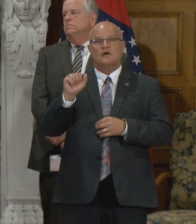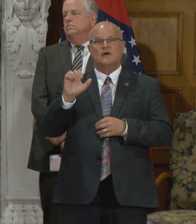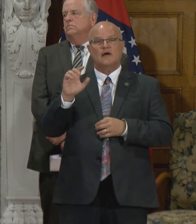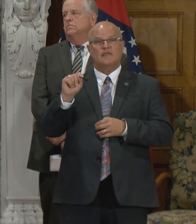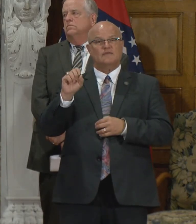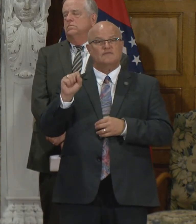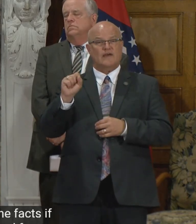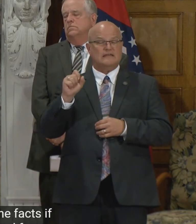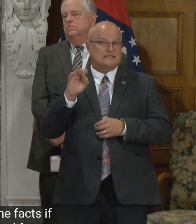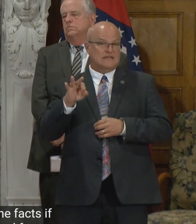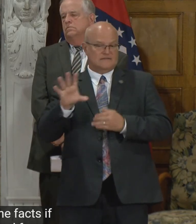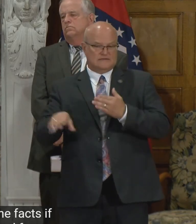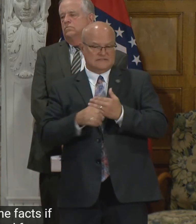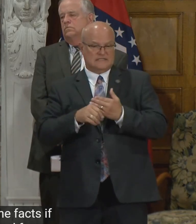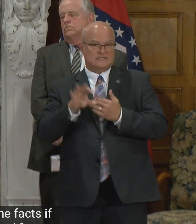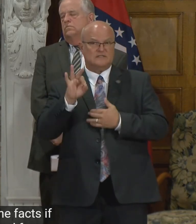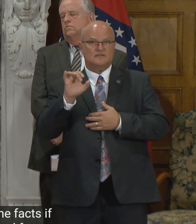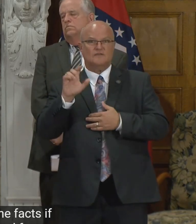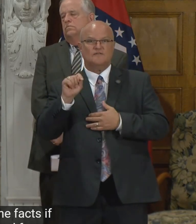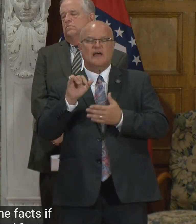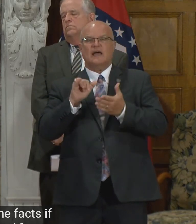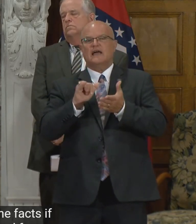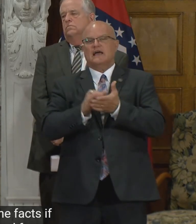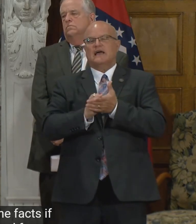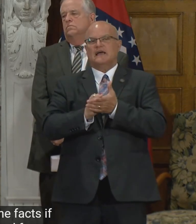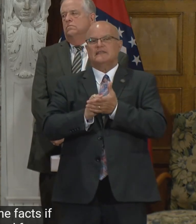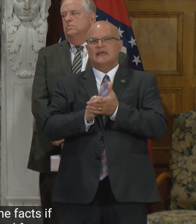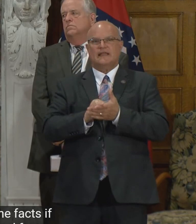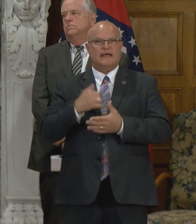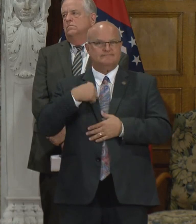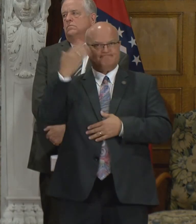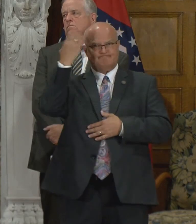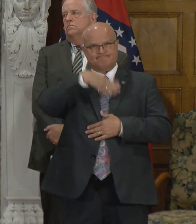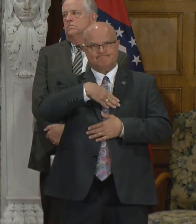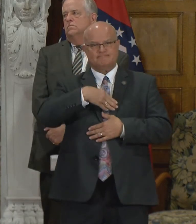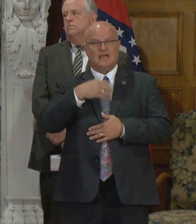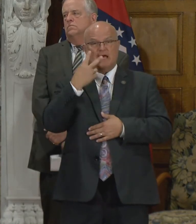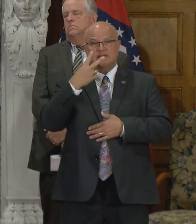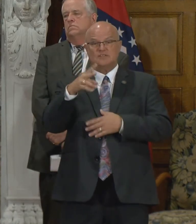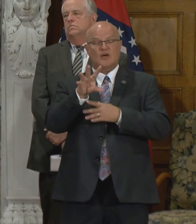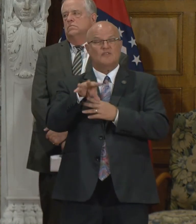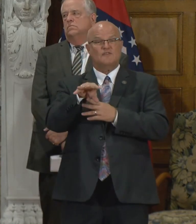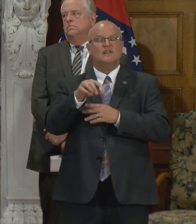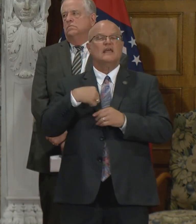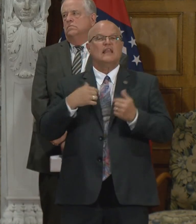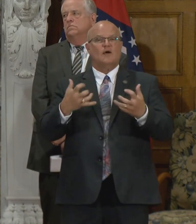If there are any additional facts that I was not aware of, I only saw the video and I wanted